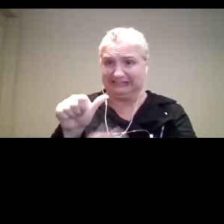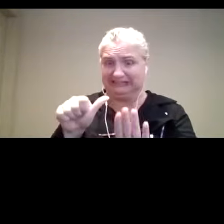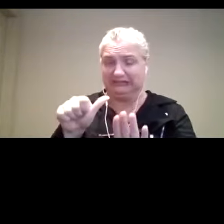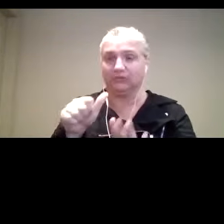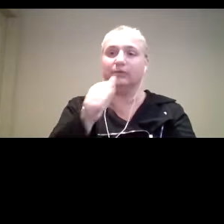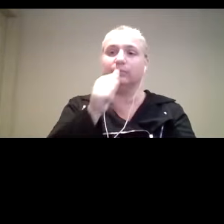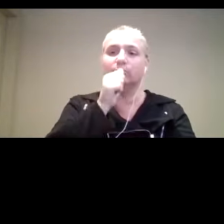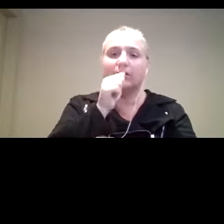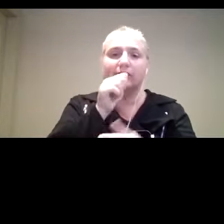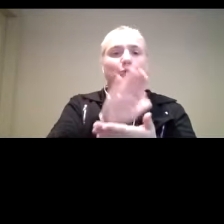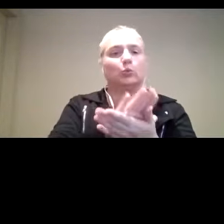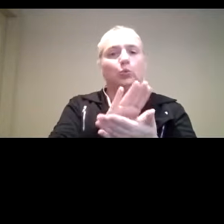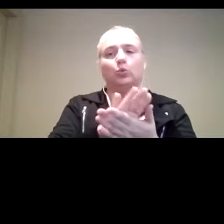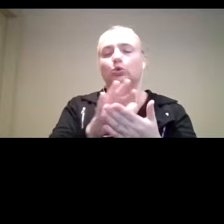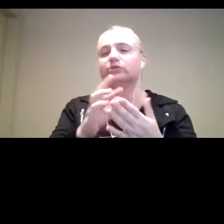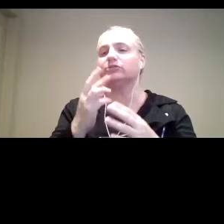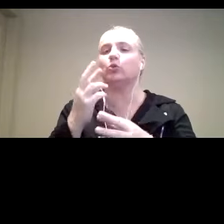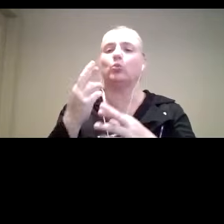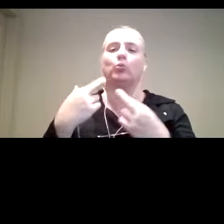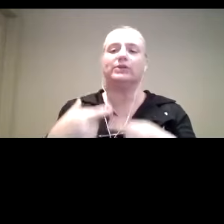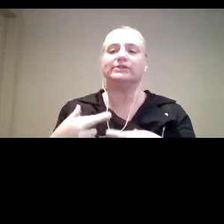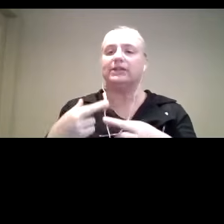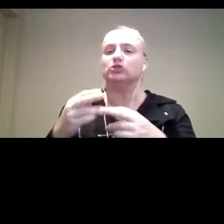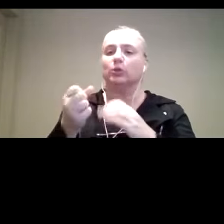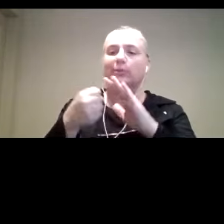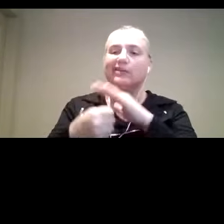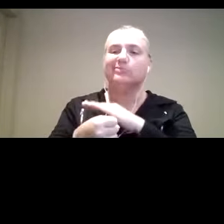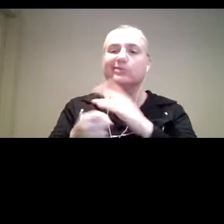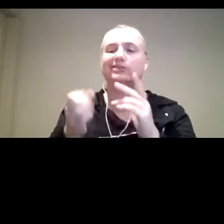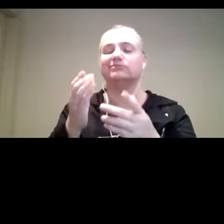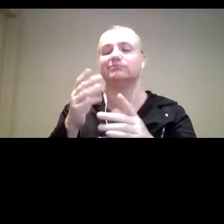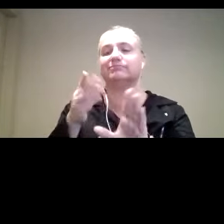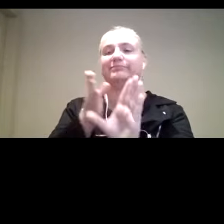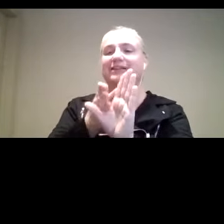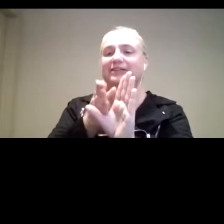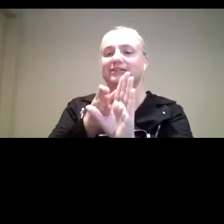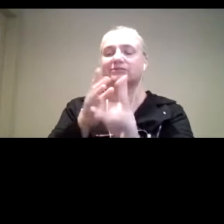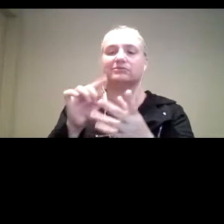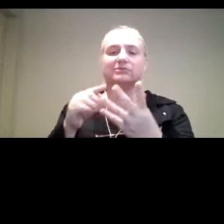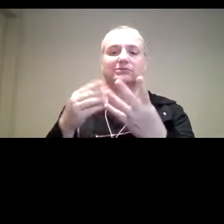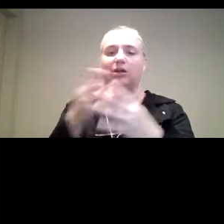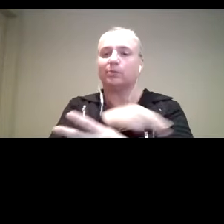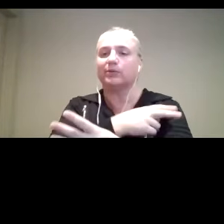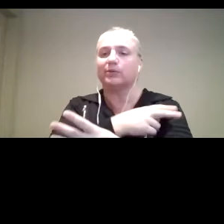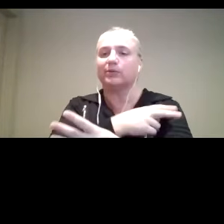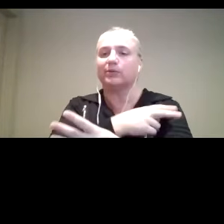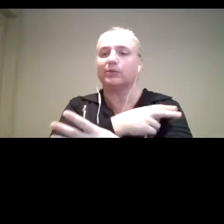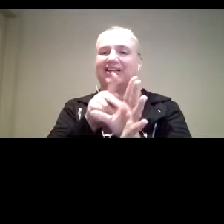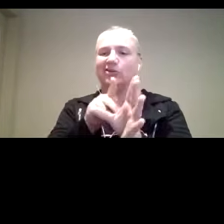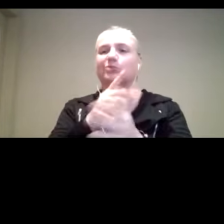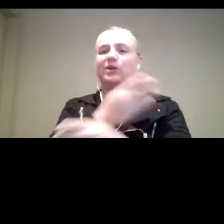residential placements, psychiatric hospitals, or other community-based services?